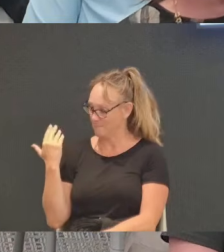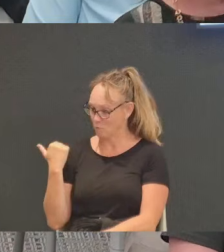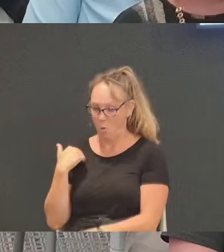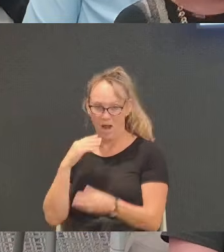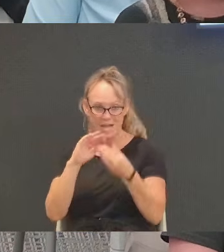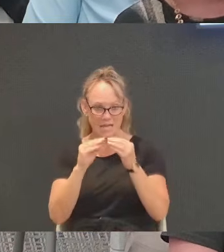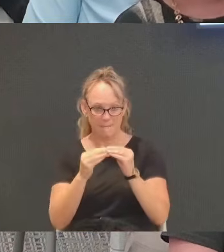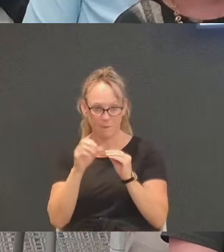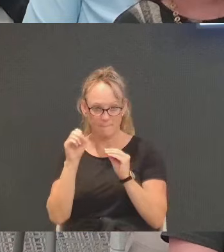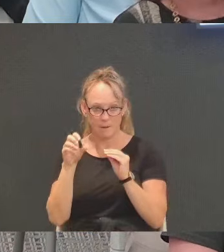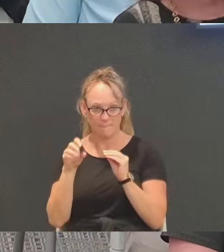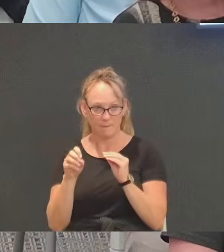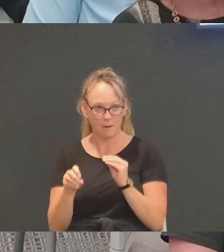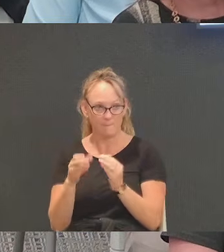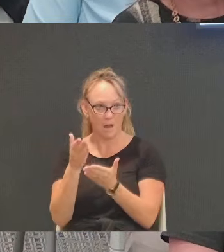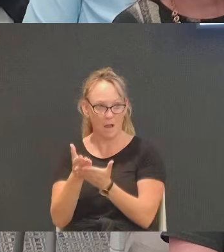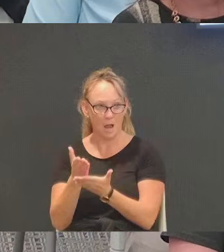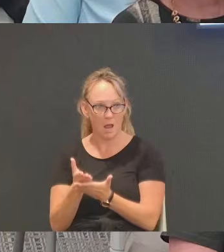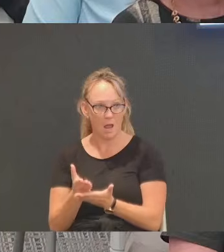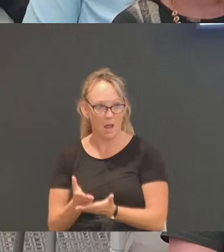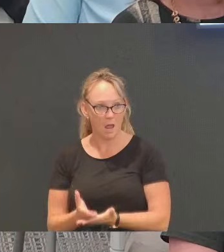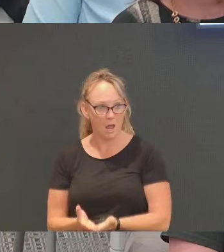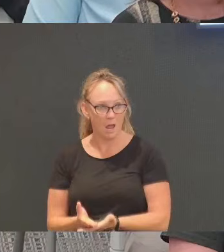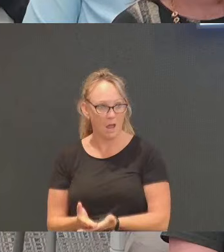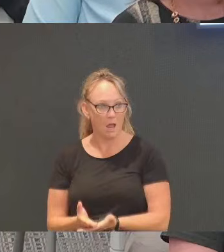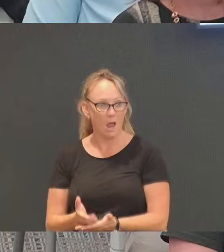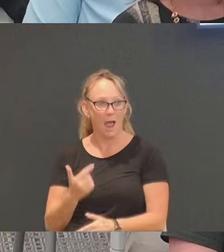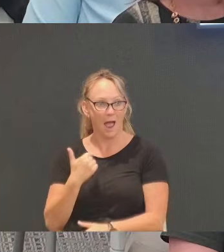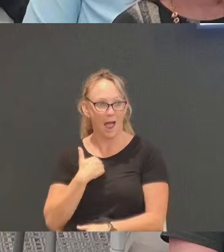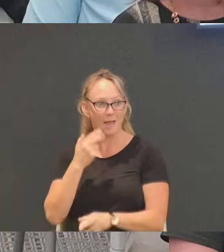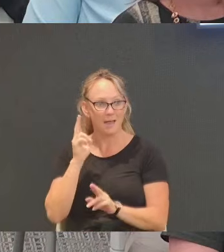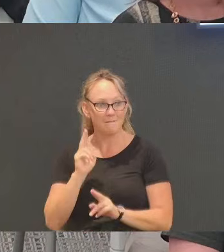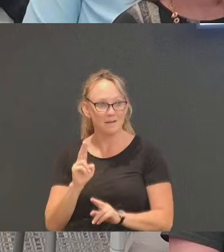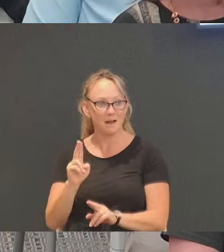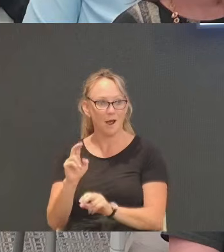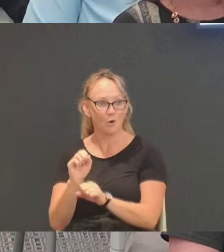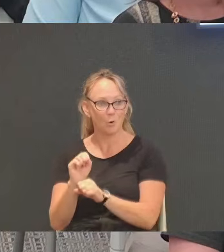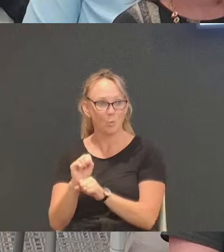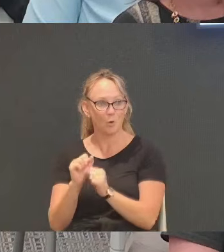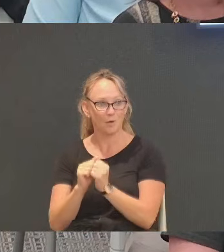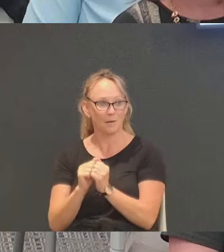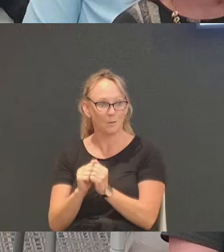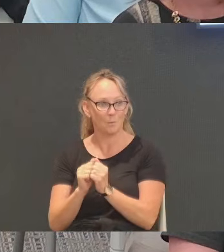wanted to tell you about a family that I have had the honor of working with and how our agency has